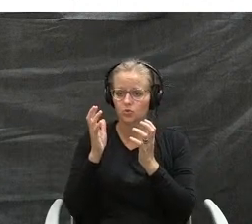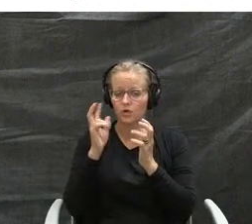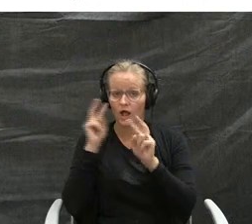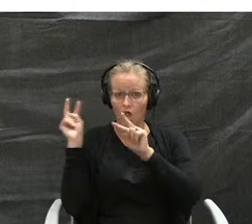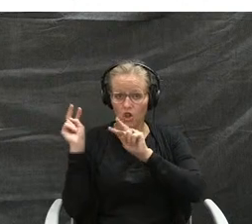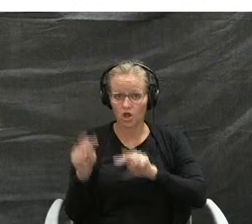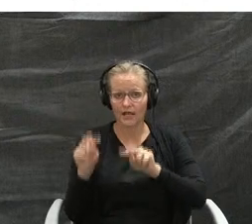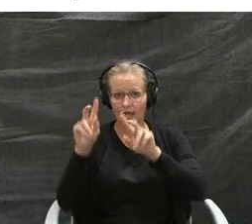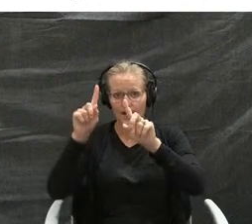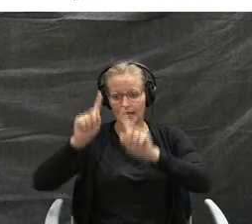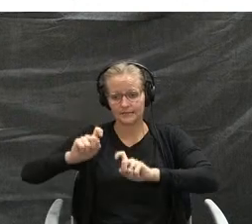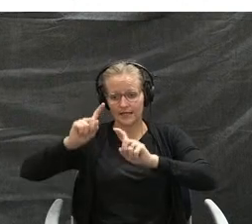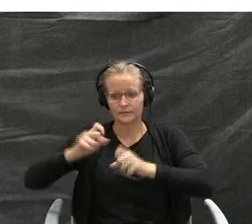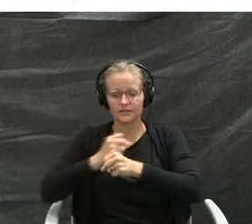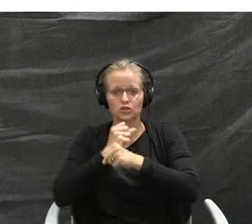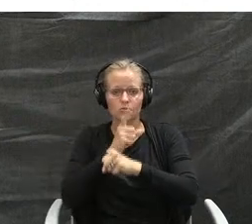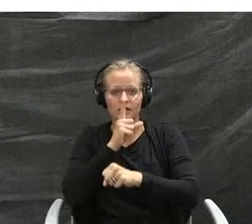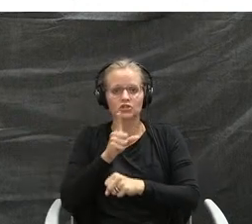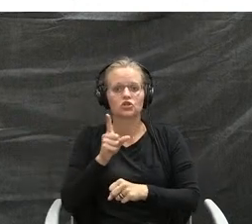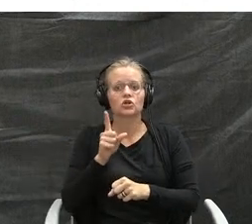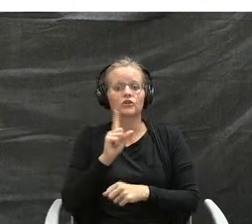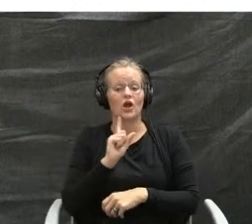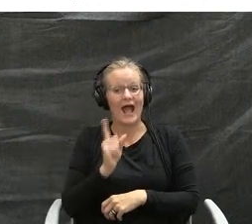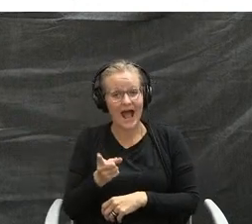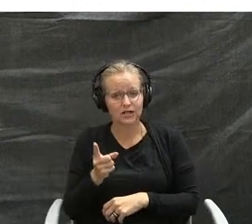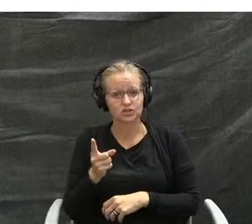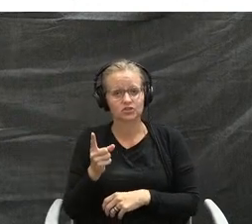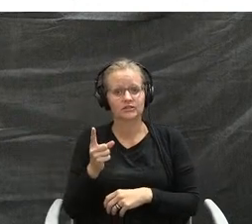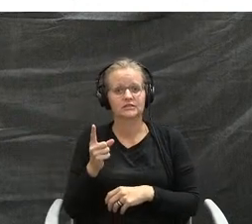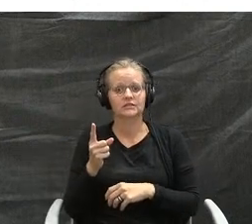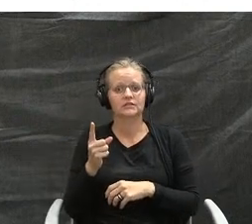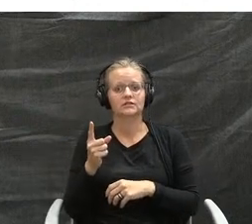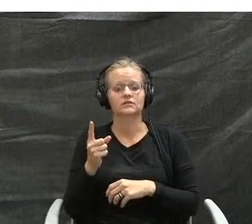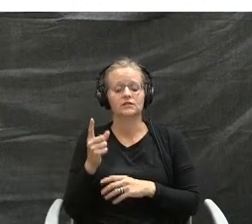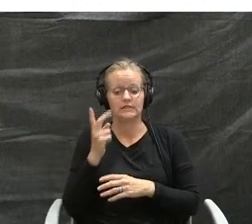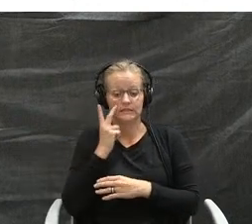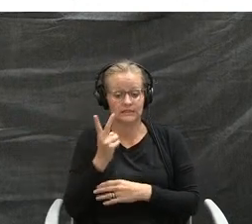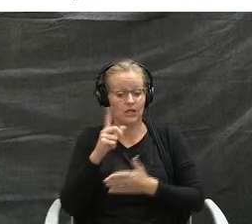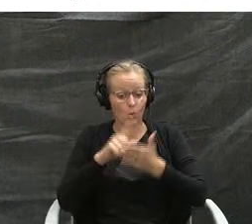assessing with the students know and what the kids can do in relation to all of their